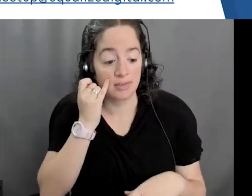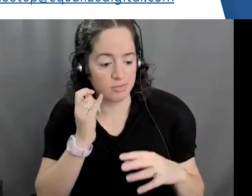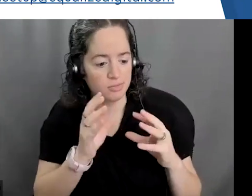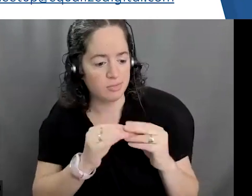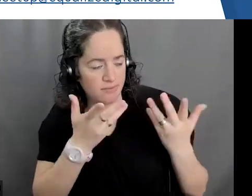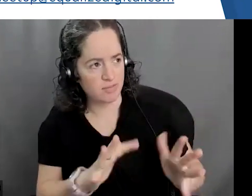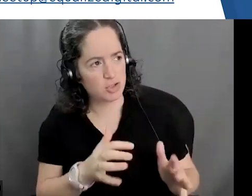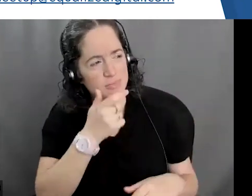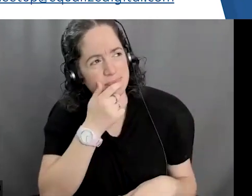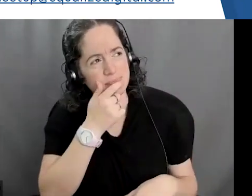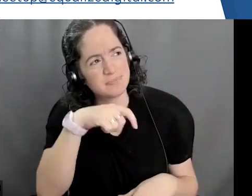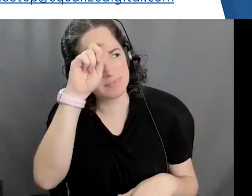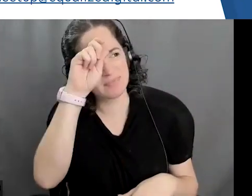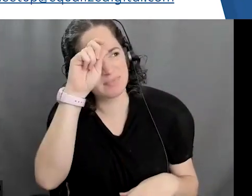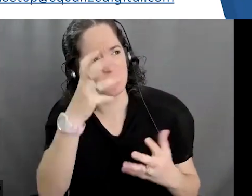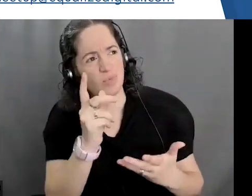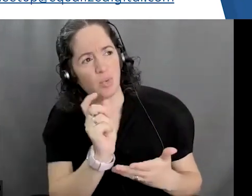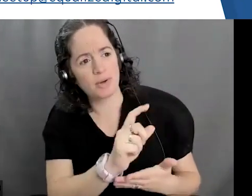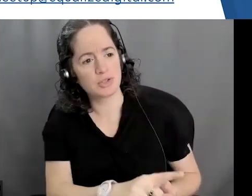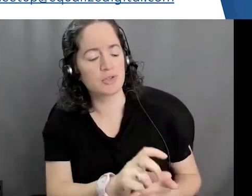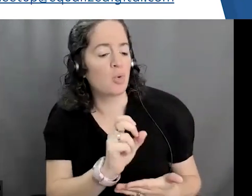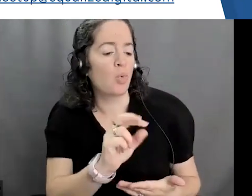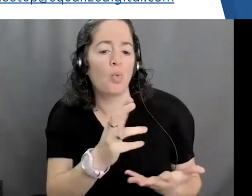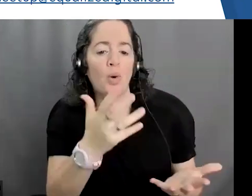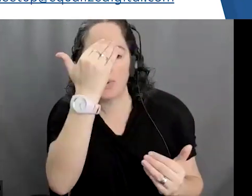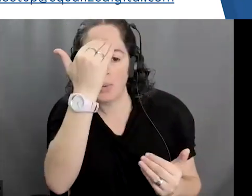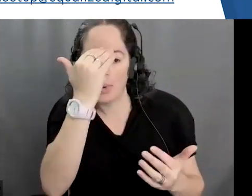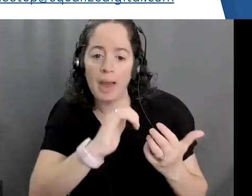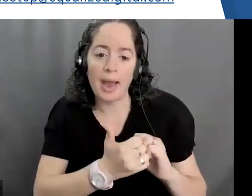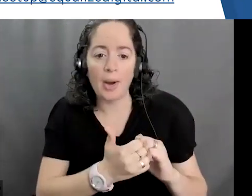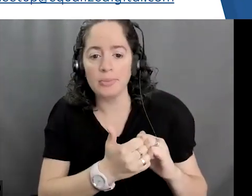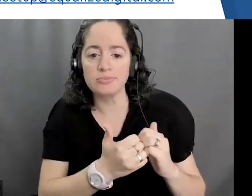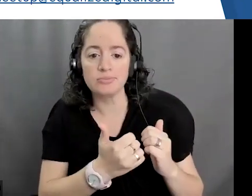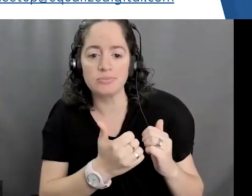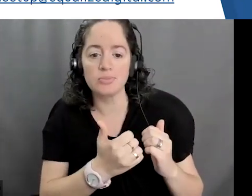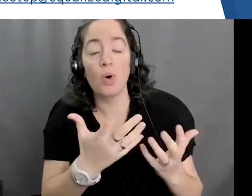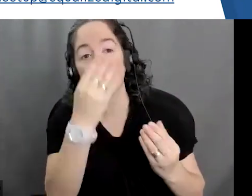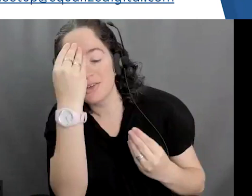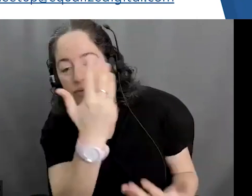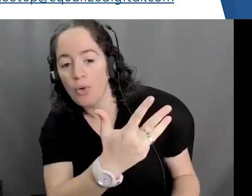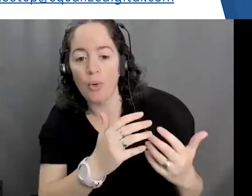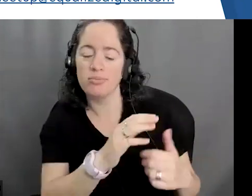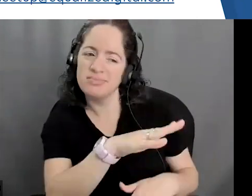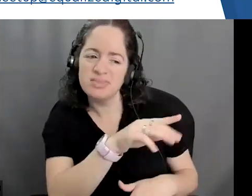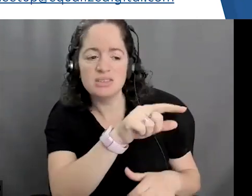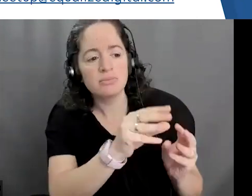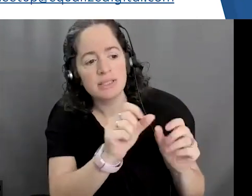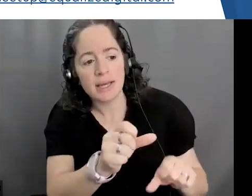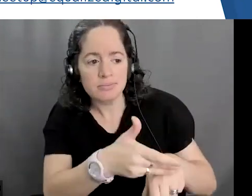if you have any suggestions for how we can make it better, or if you need any additional accommodations to make the meetup work well for you.